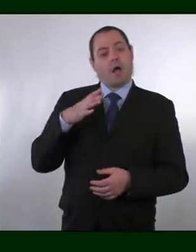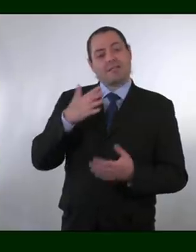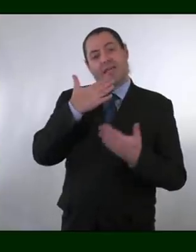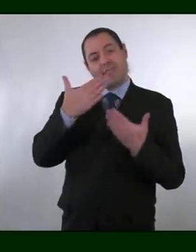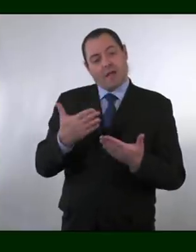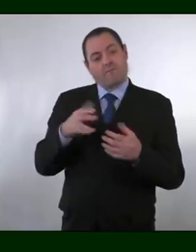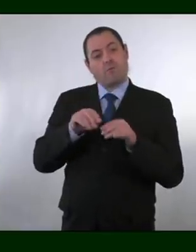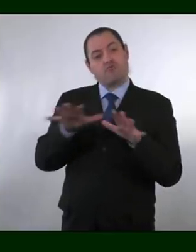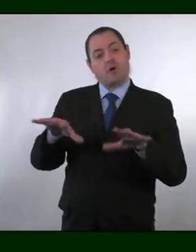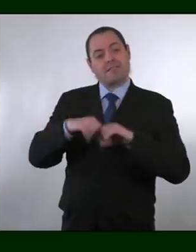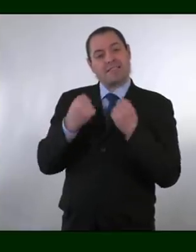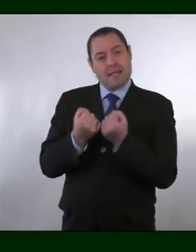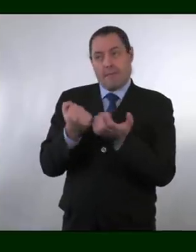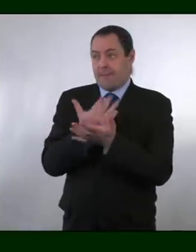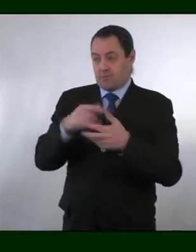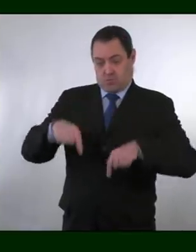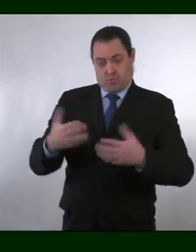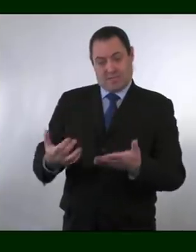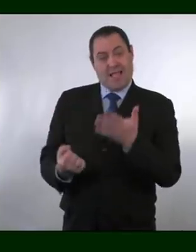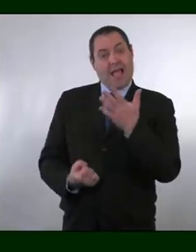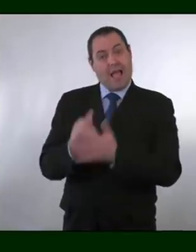making today happen. >>The Prime Minister Hear, hear. >>Mr Speaker